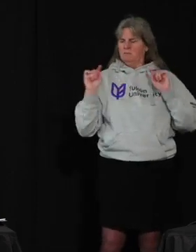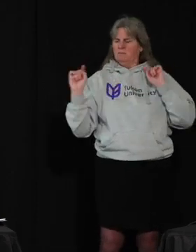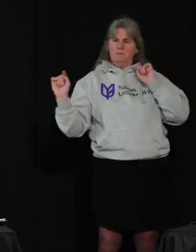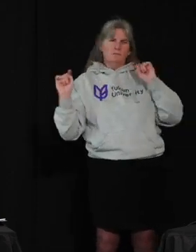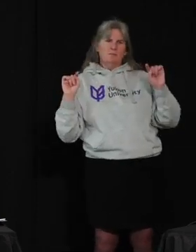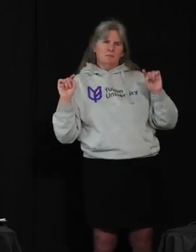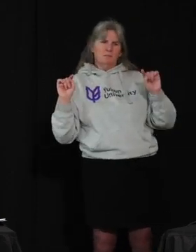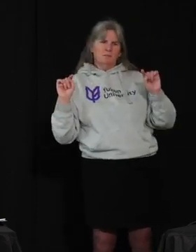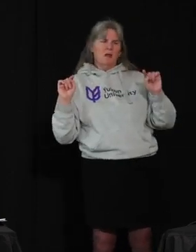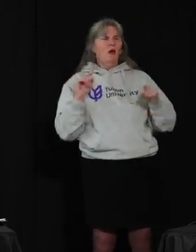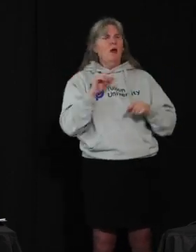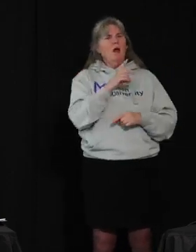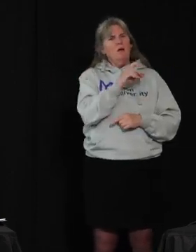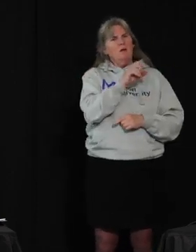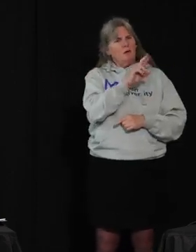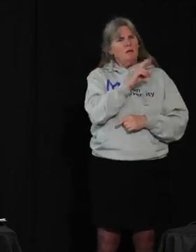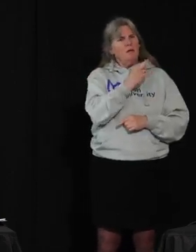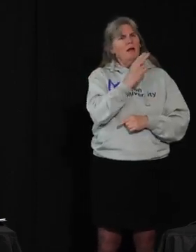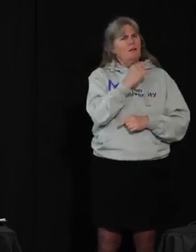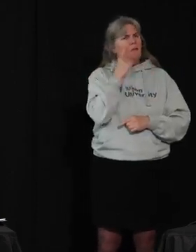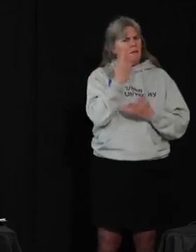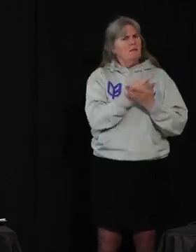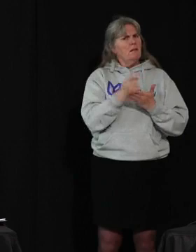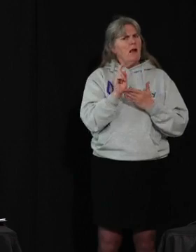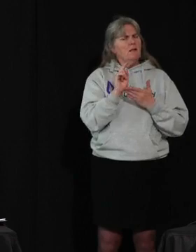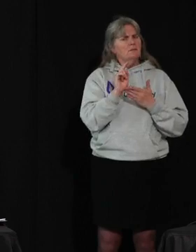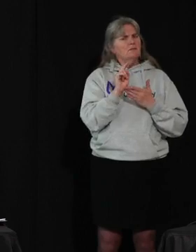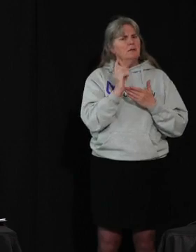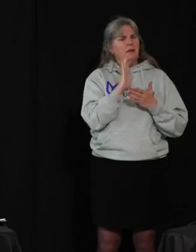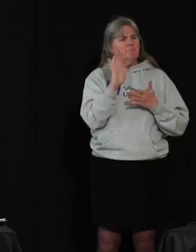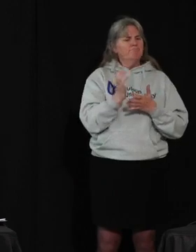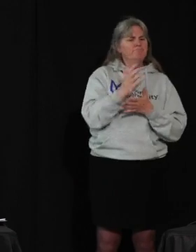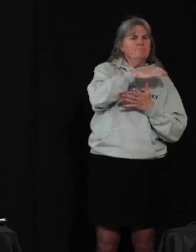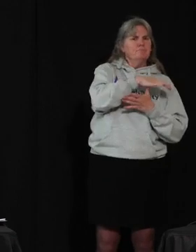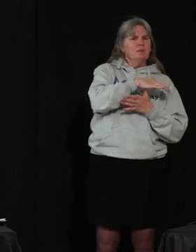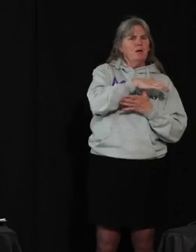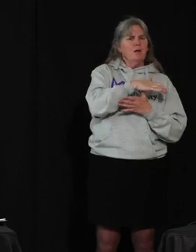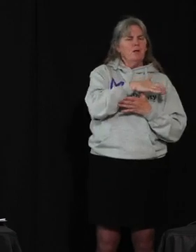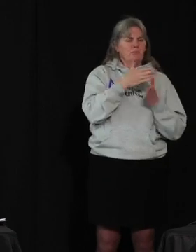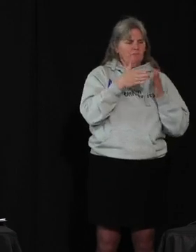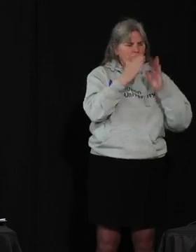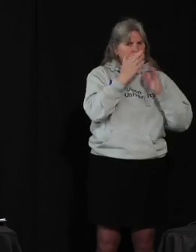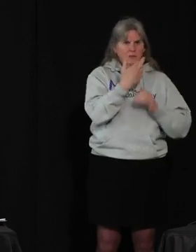restaurant. I think Dr Hanley was fairly clear last week as to his priority with the restaurants